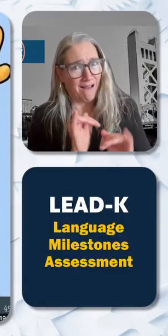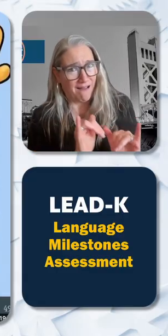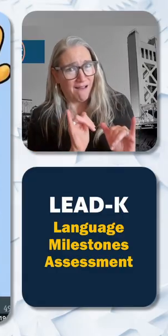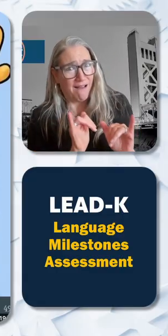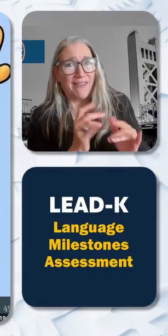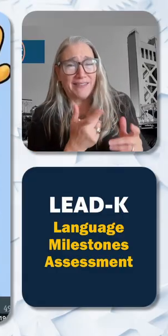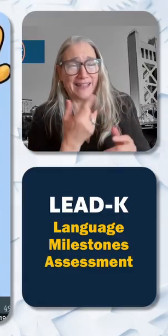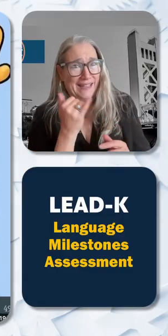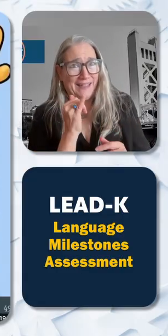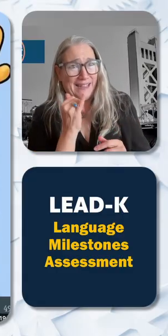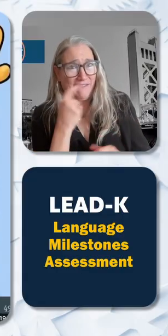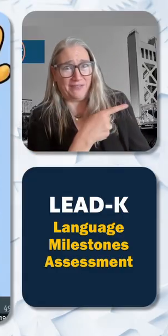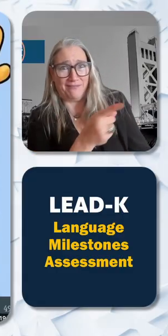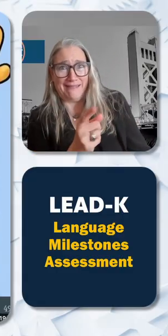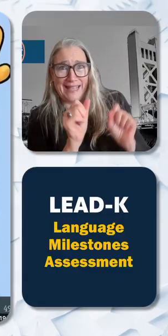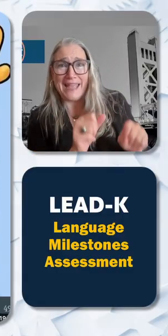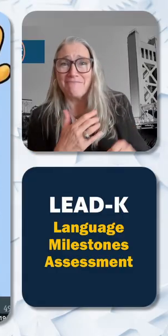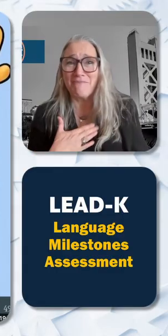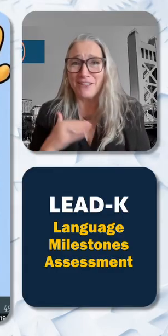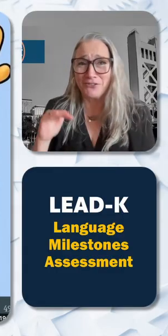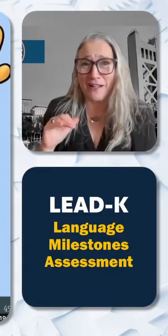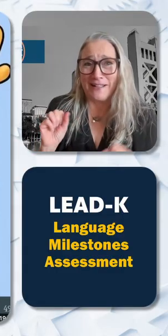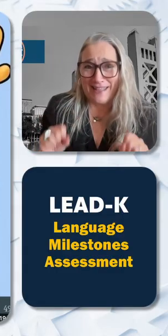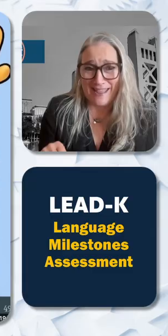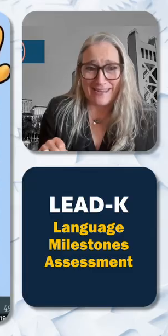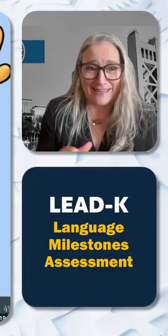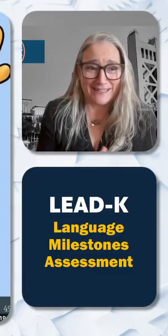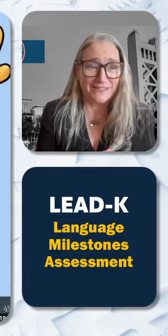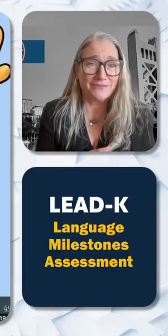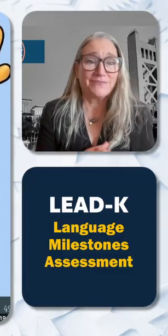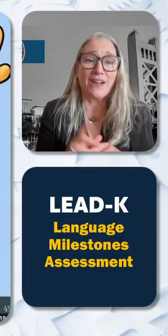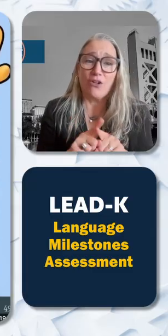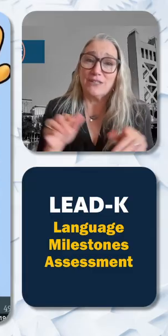So it's so nice for families to see that